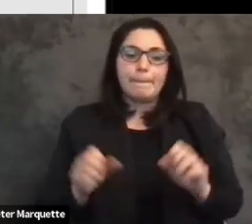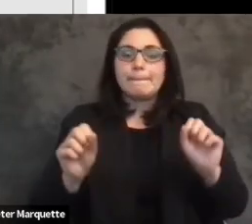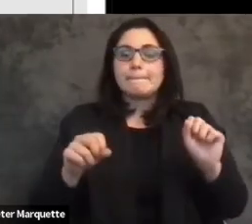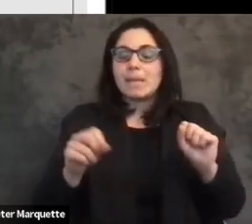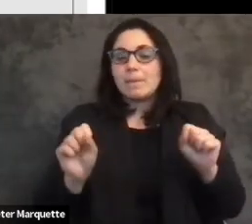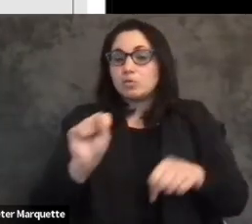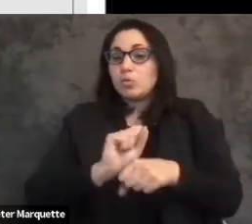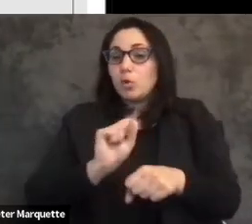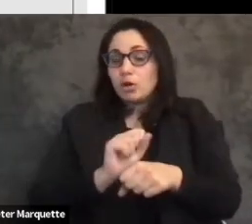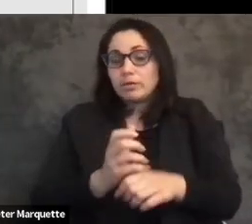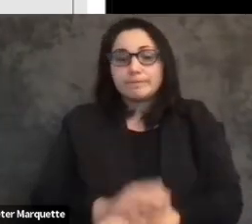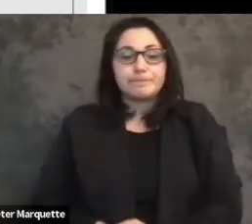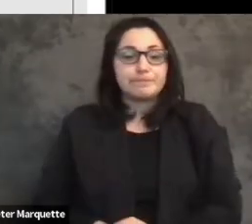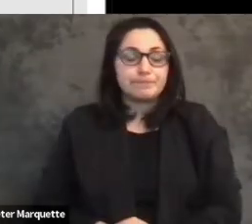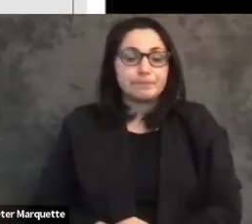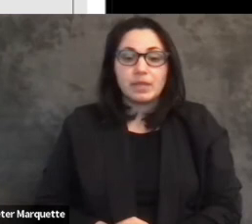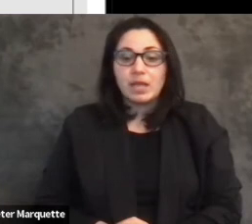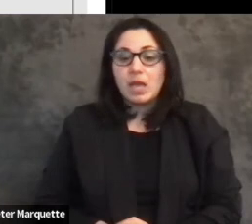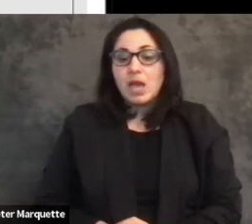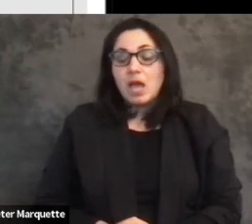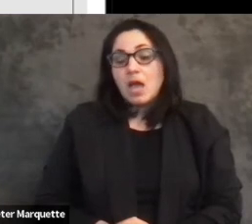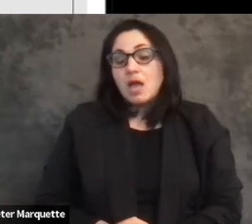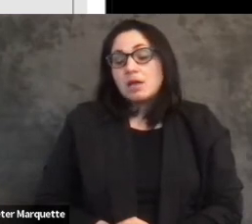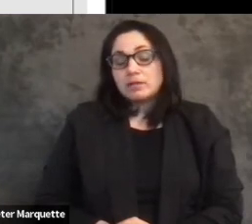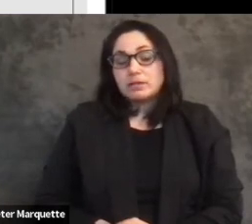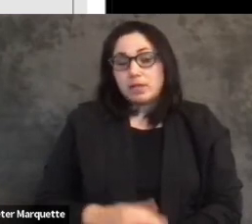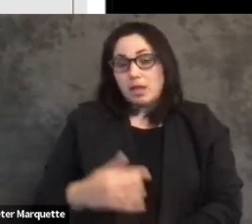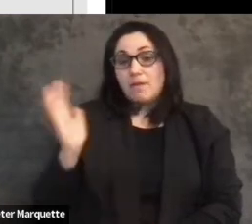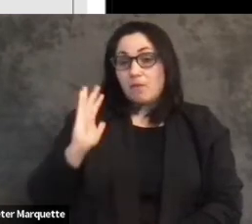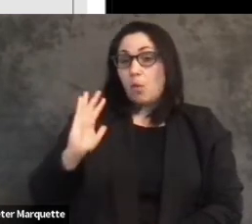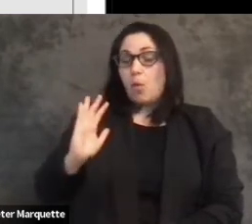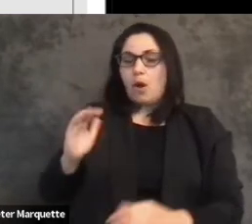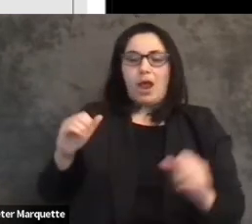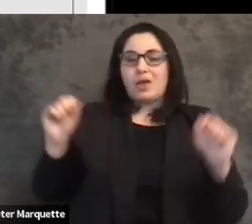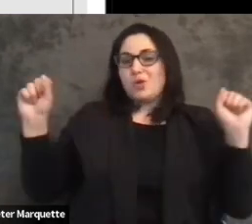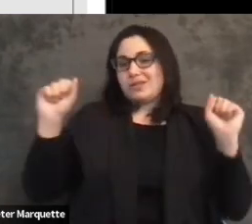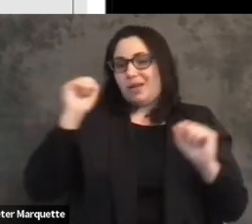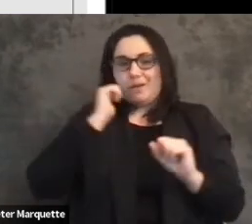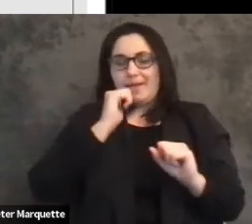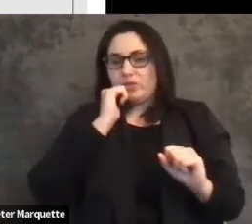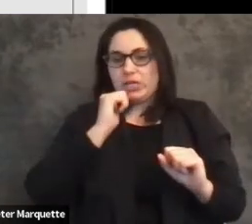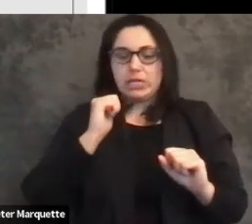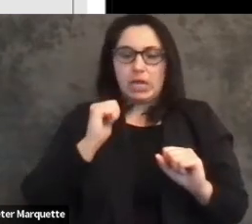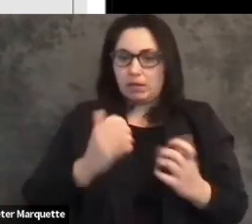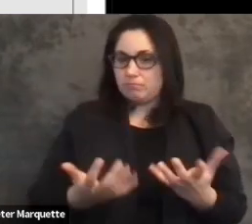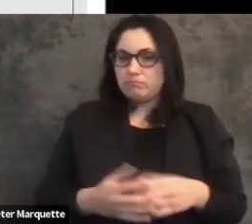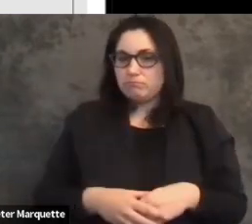are already doing. But this is what is helping me function, I'm able to work. First of all,